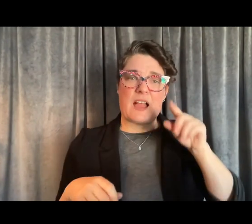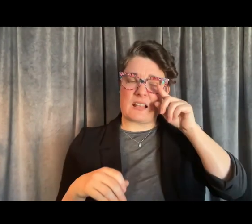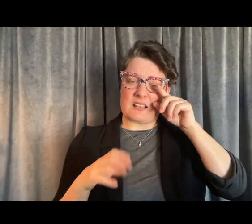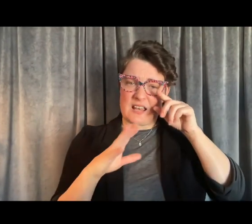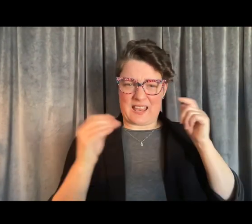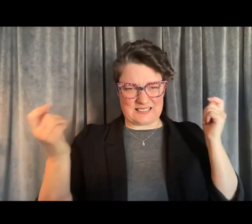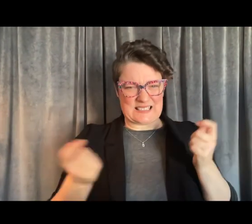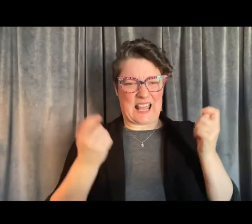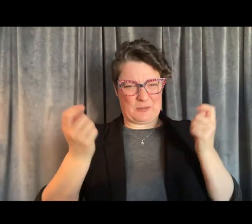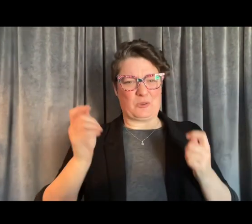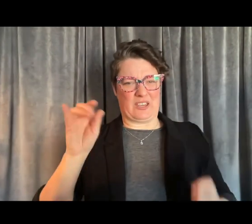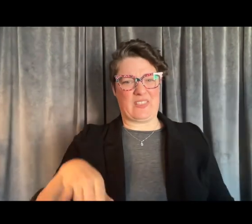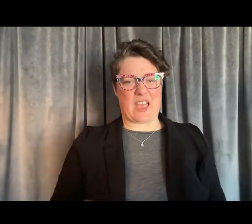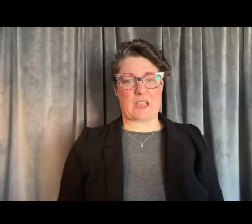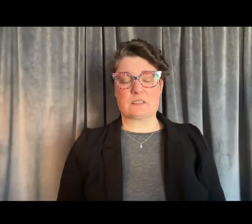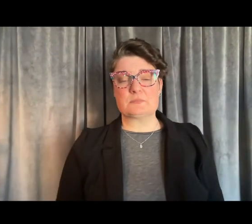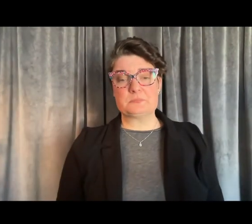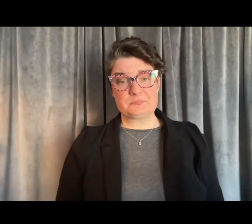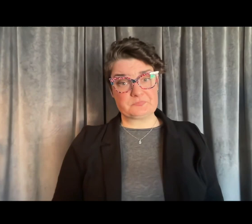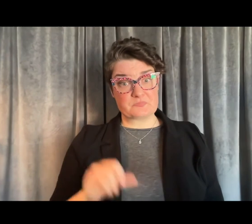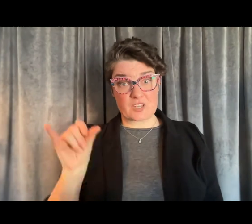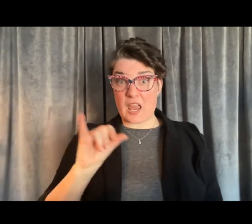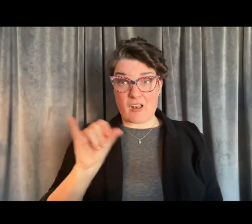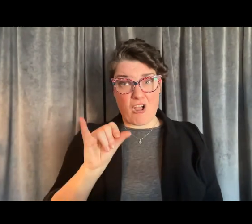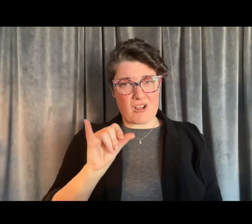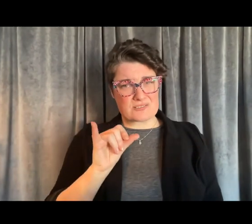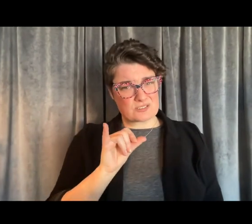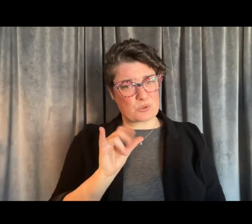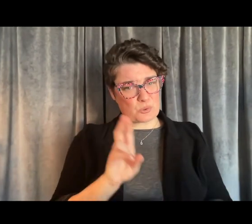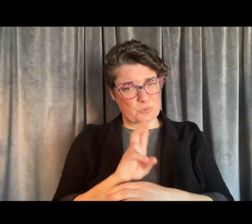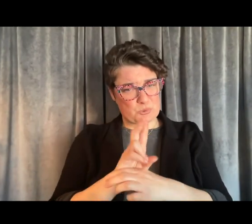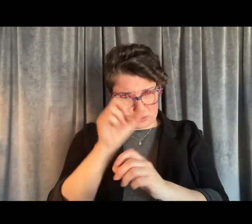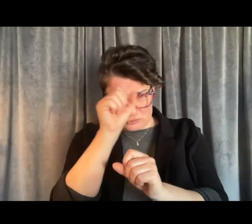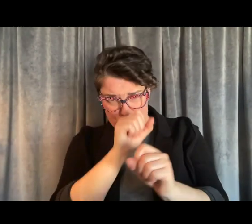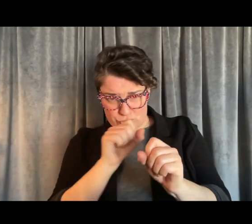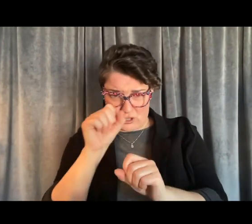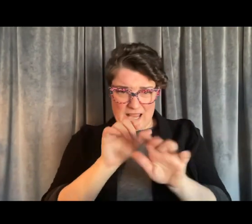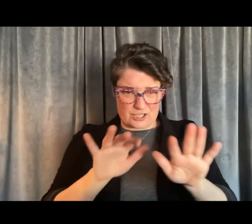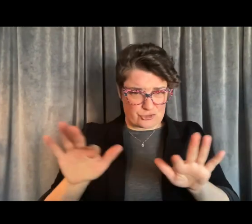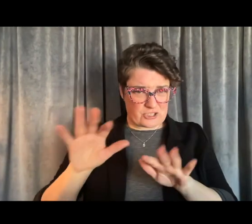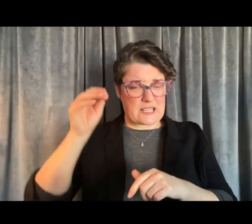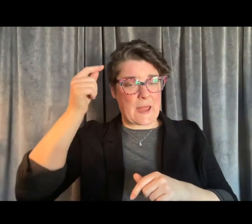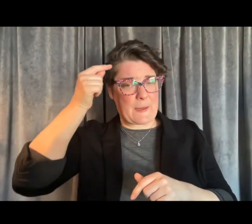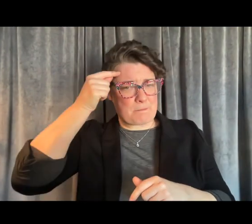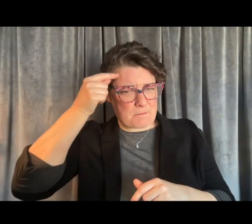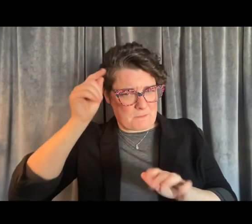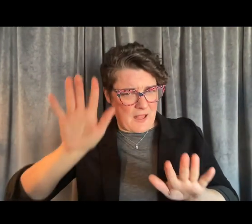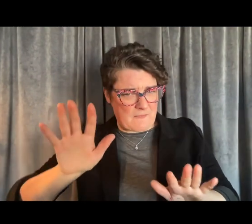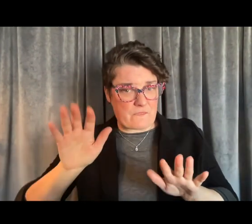And celebrating that along the way, and also being strategic and mindful.